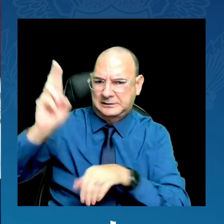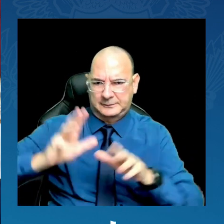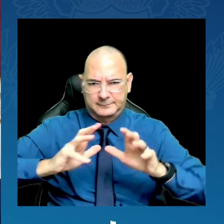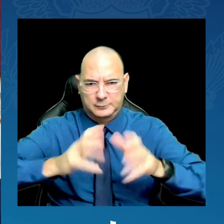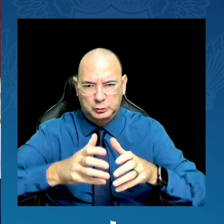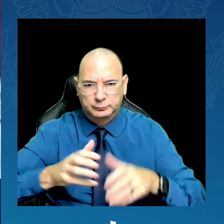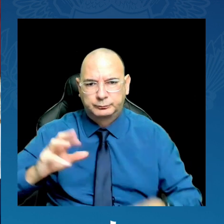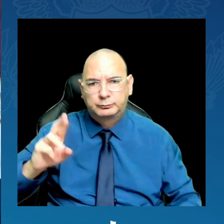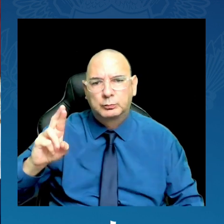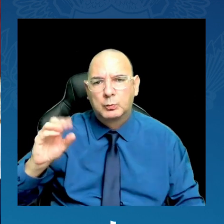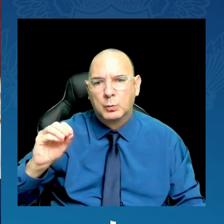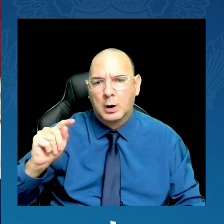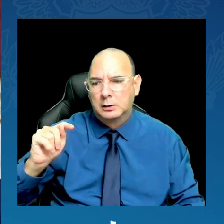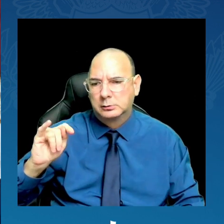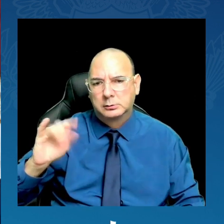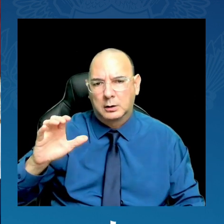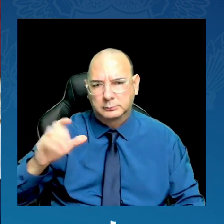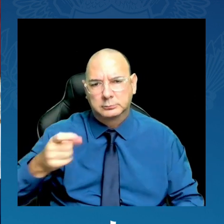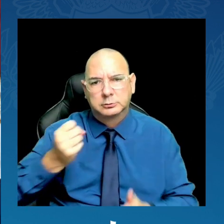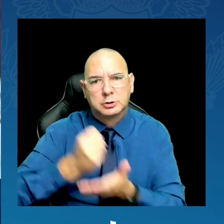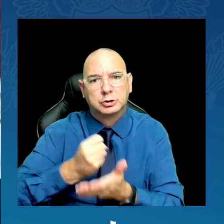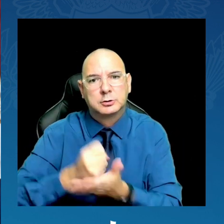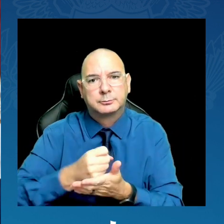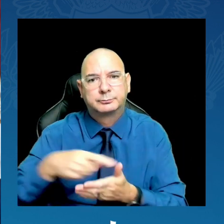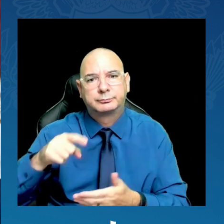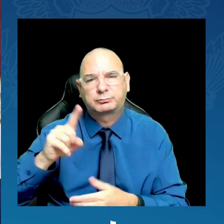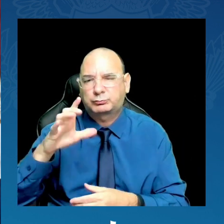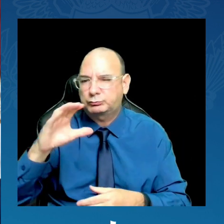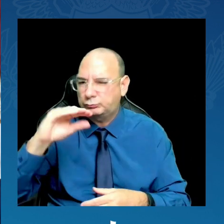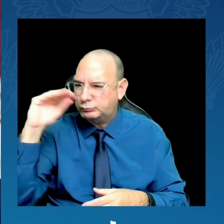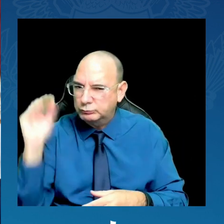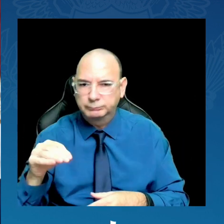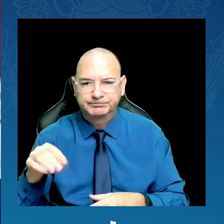cover 100 percent of college tuition and fees.